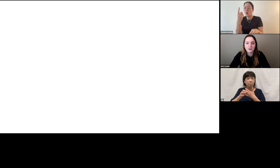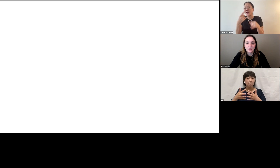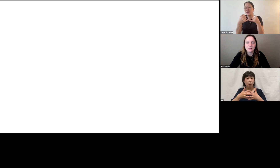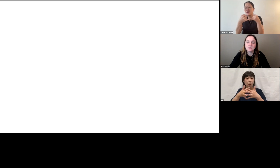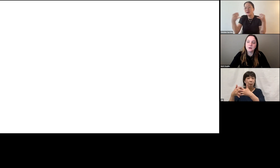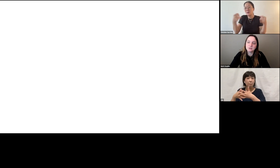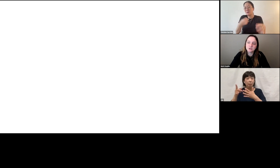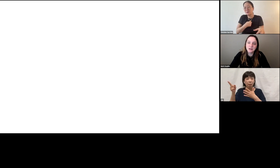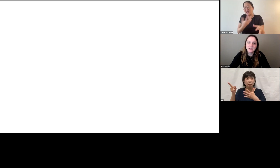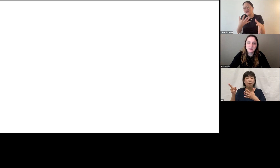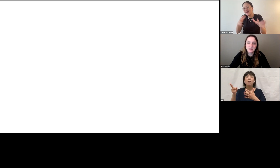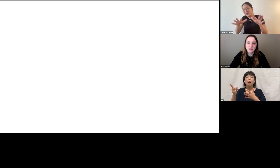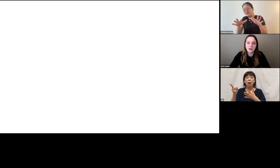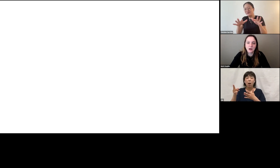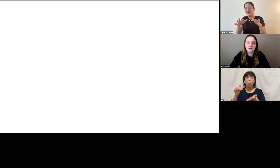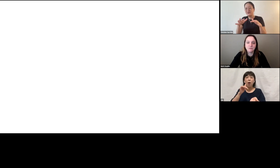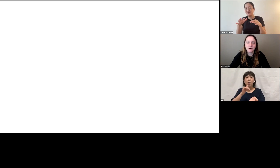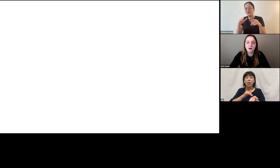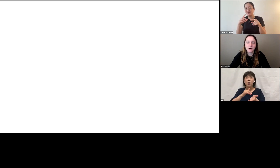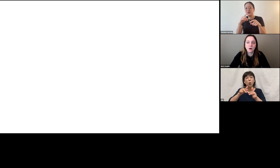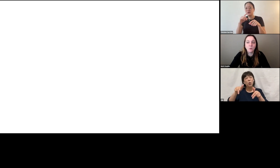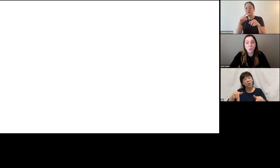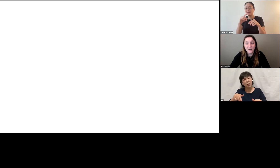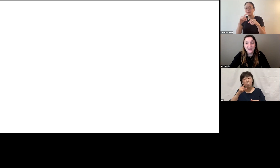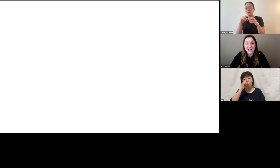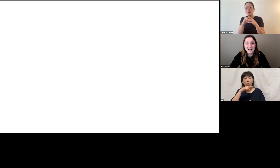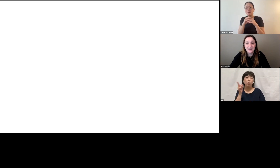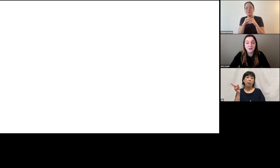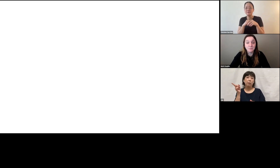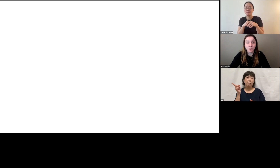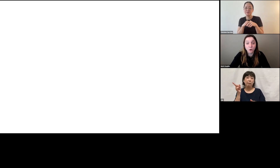And so I was trying to think of a one line poem